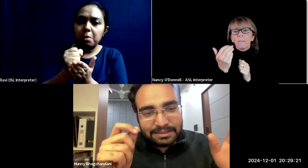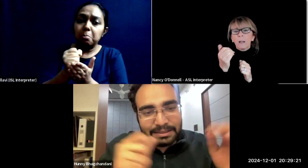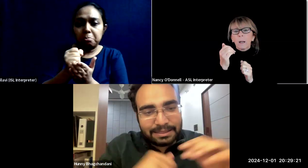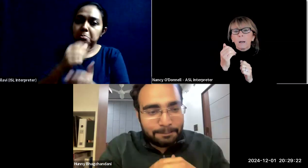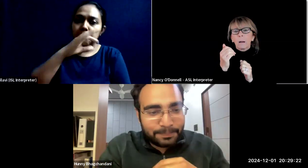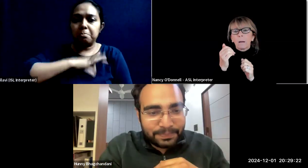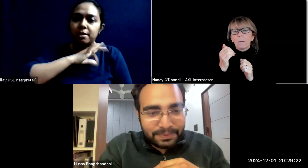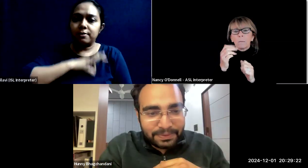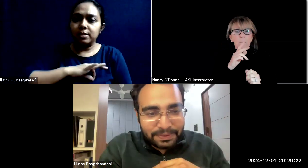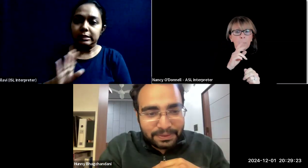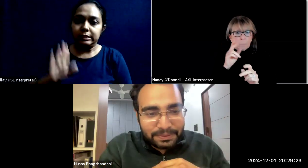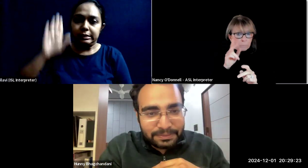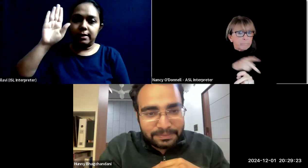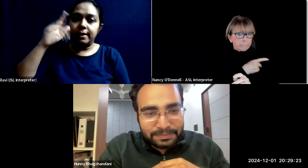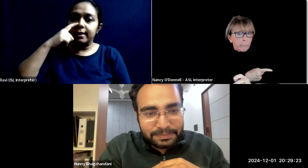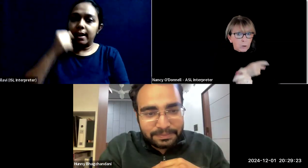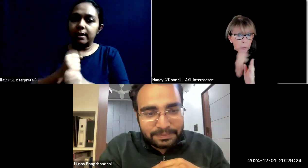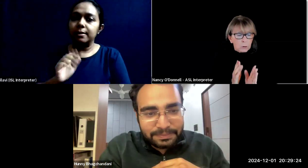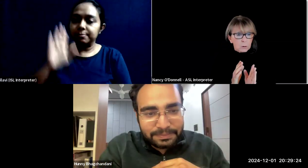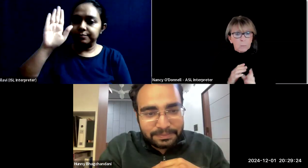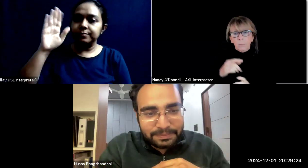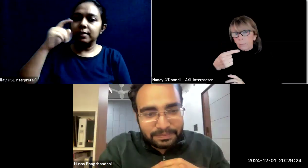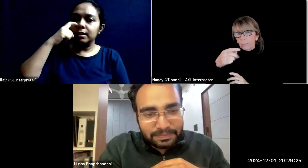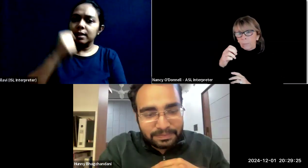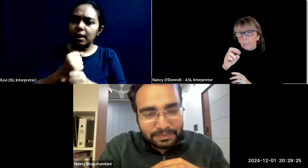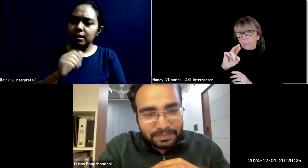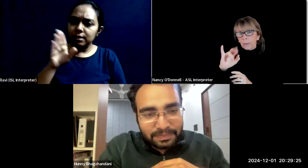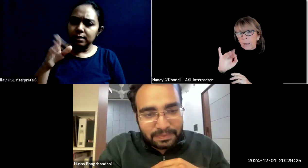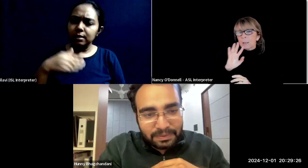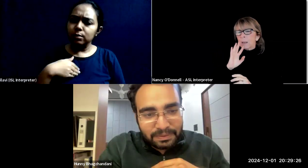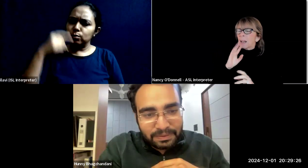So this is yeah ... [Geri speaking] This is Geri. I'm curious